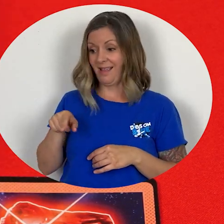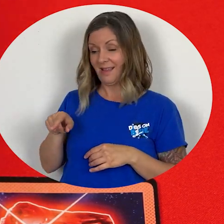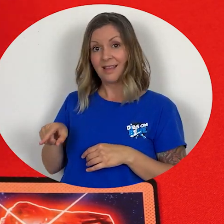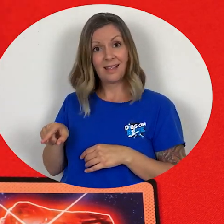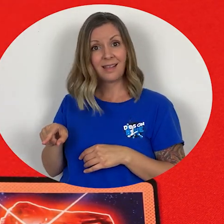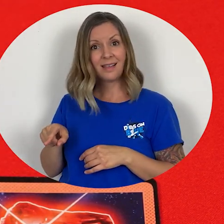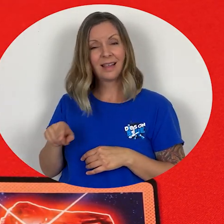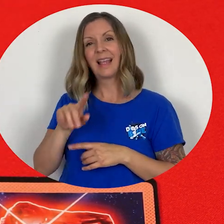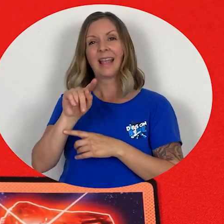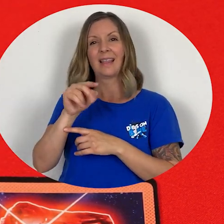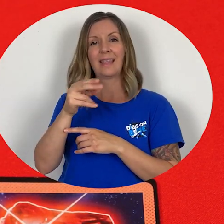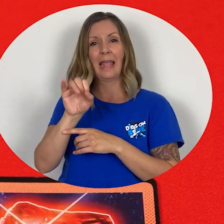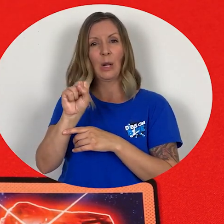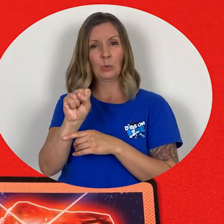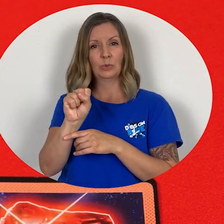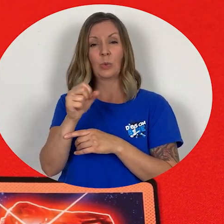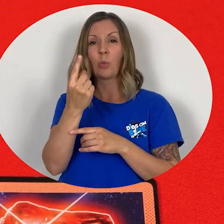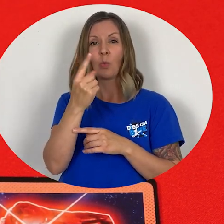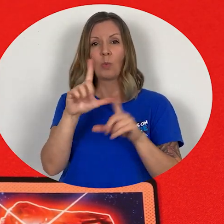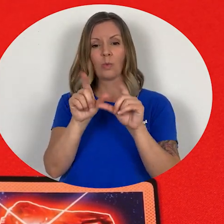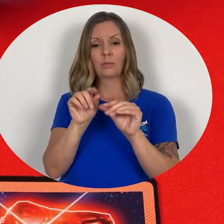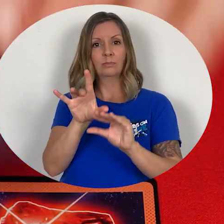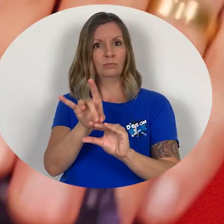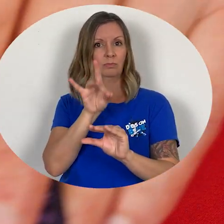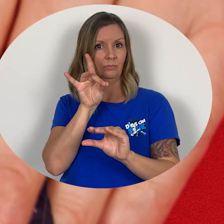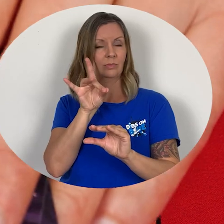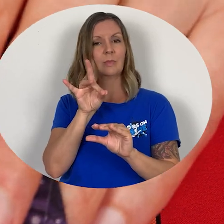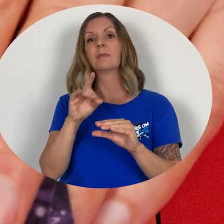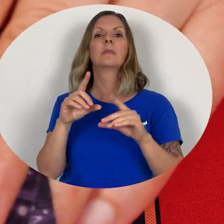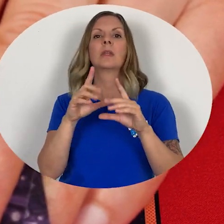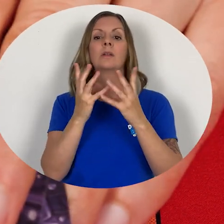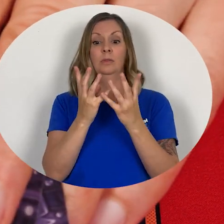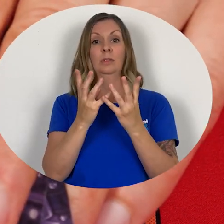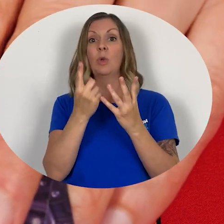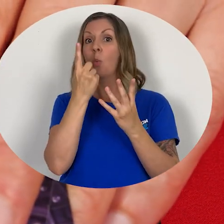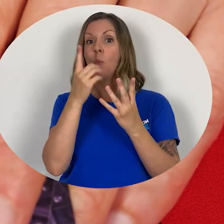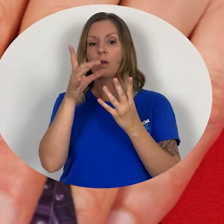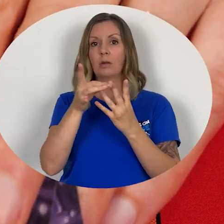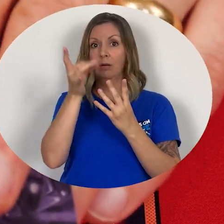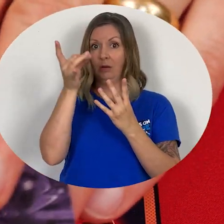effect here allows Thanos to first draw 1 card from their deck, add it to their hand,